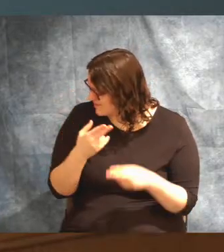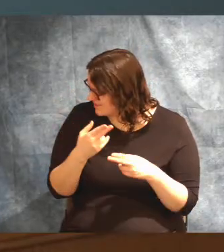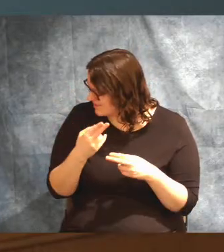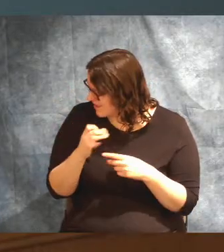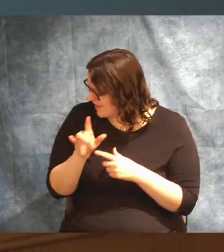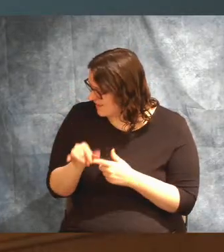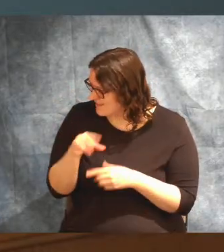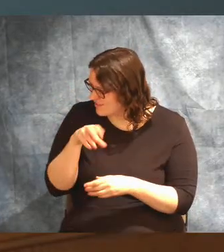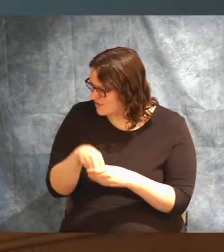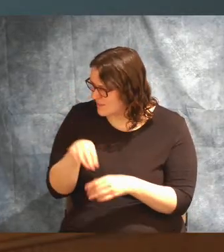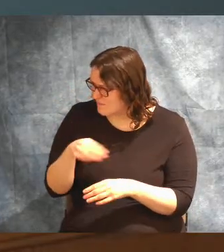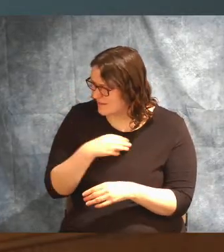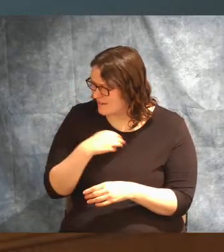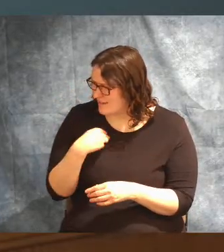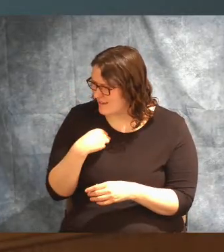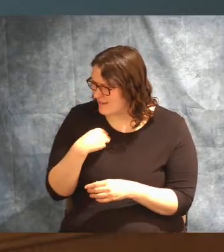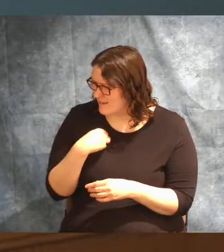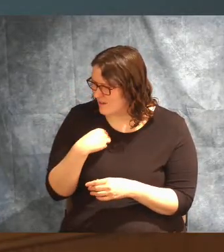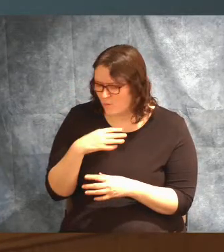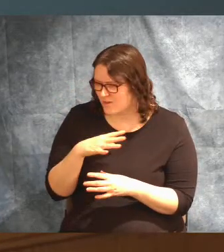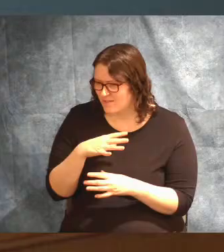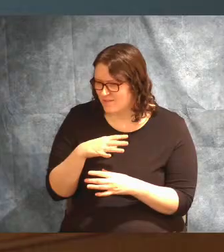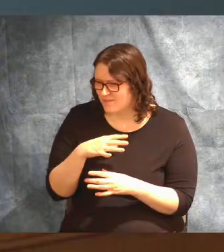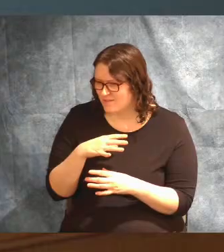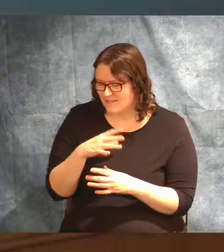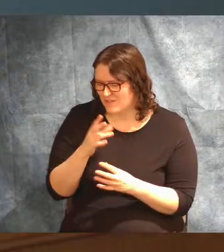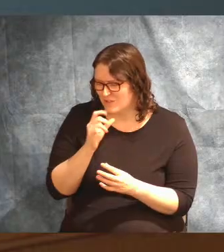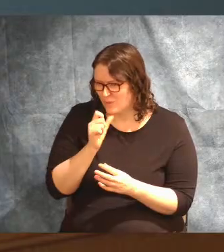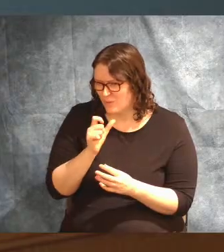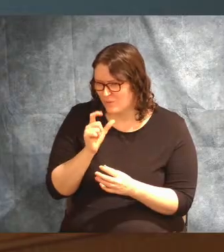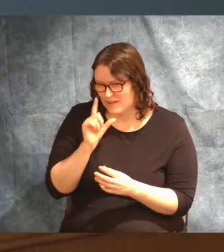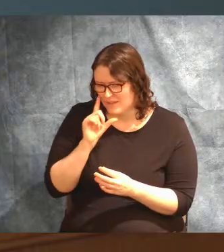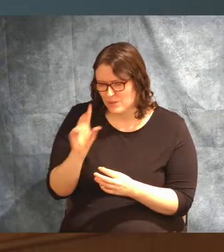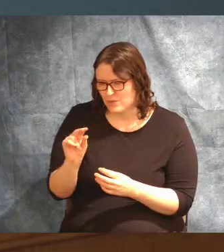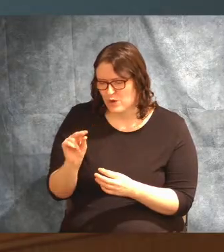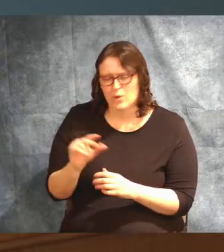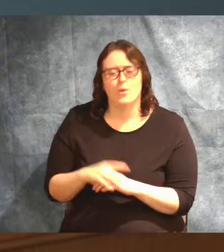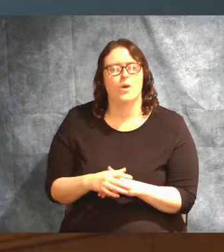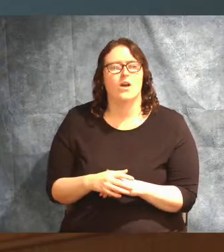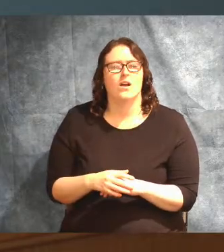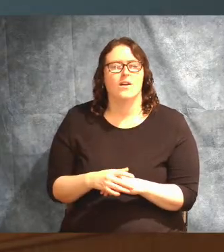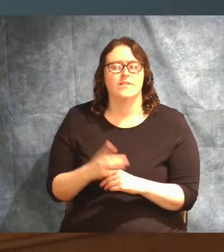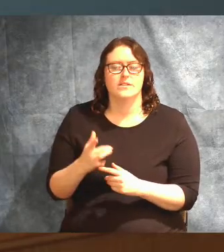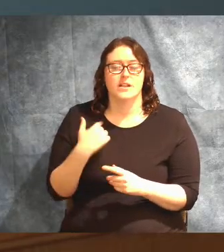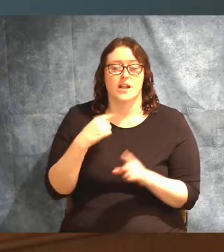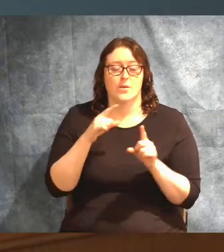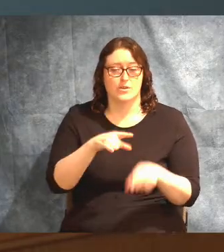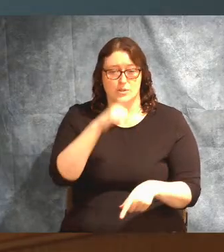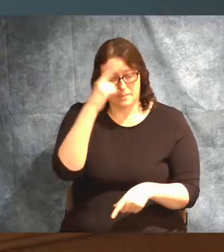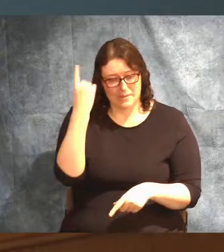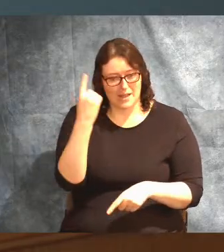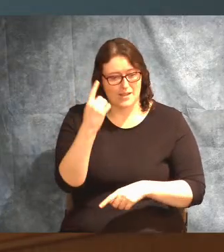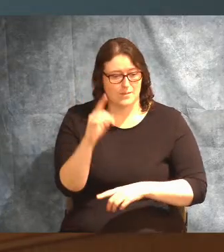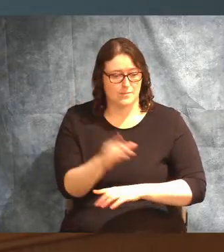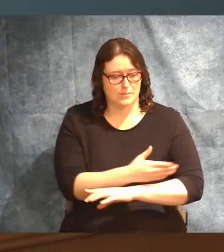in there. U development and planning department. And then I attended the Black Music Month kickoff